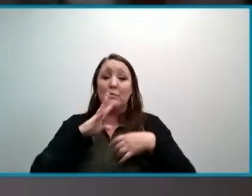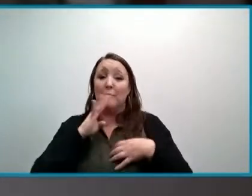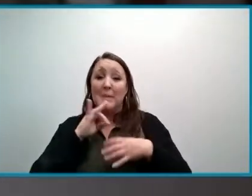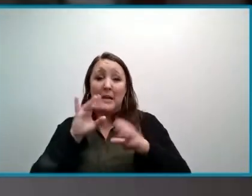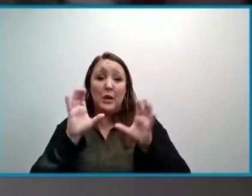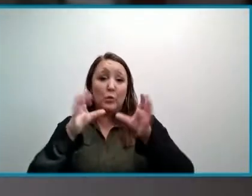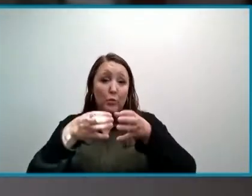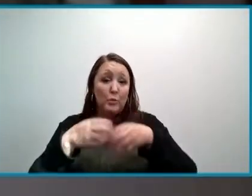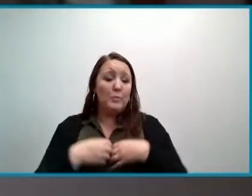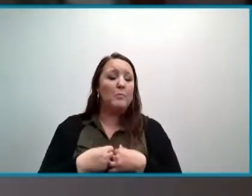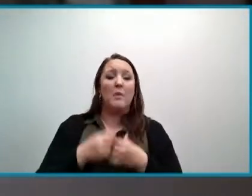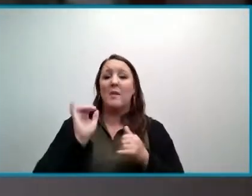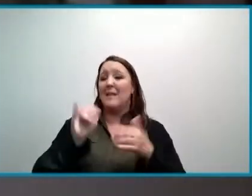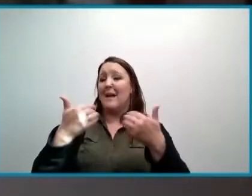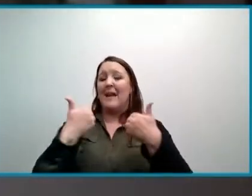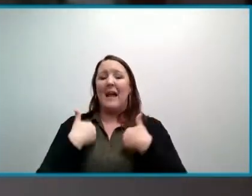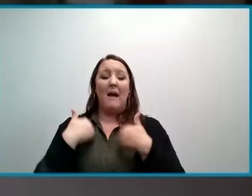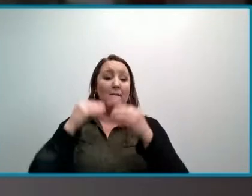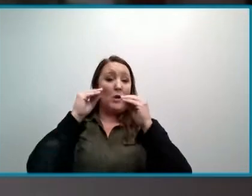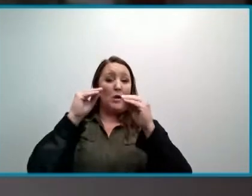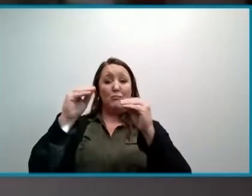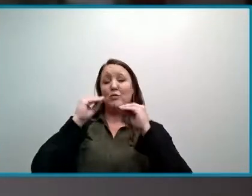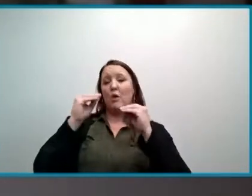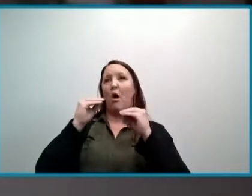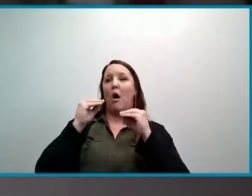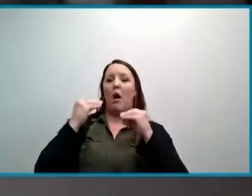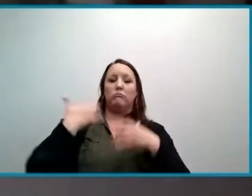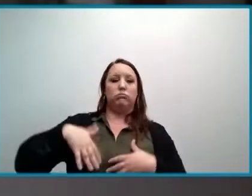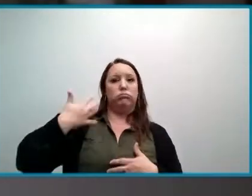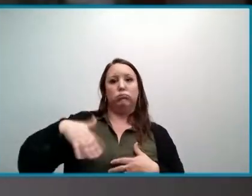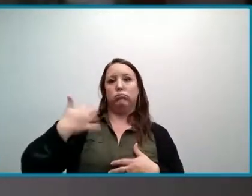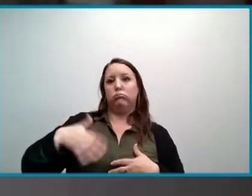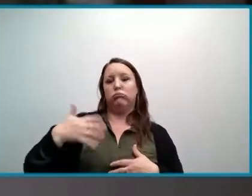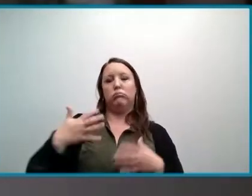that have taught us so much in just working with them in